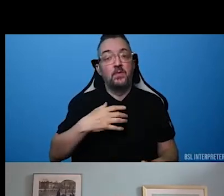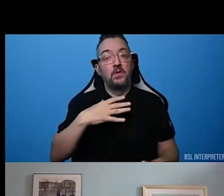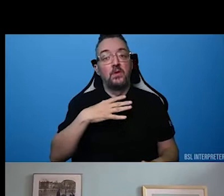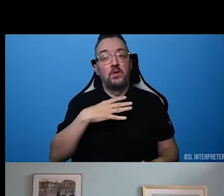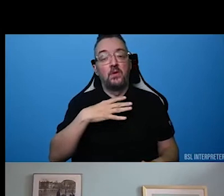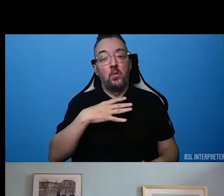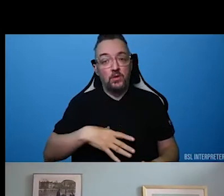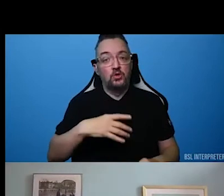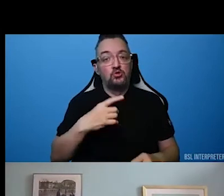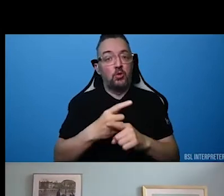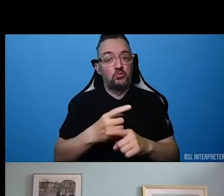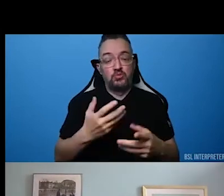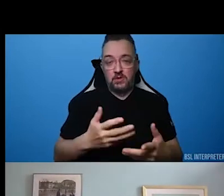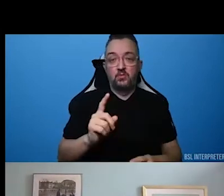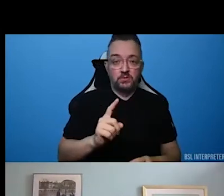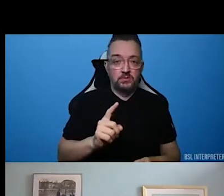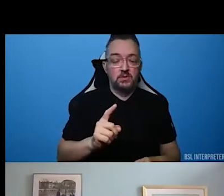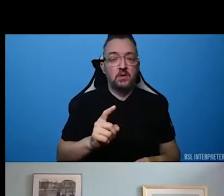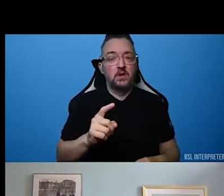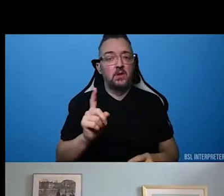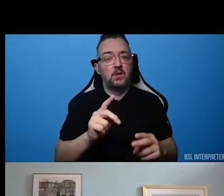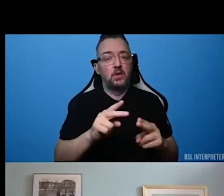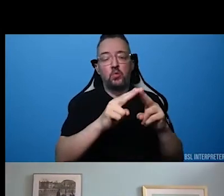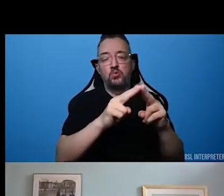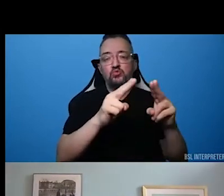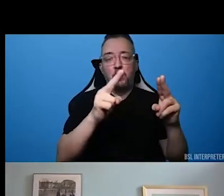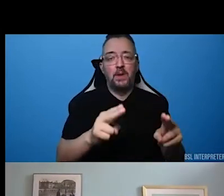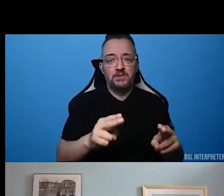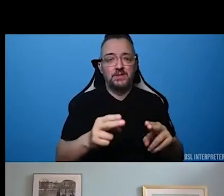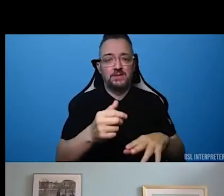talk about today was the kind of domestic setting.